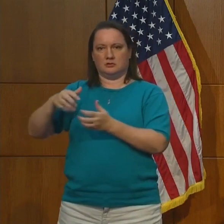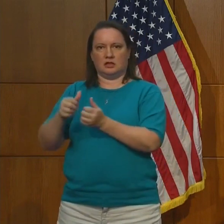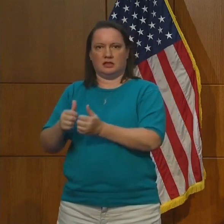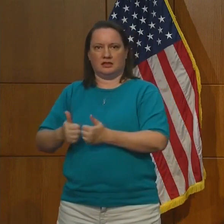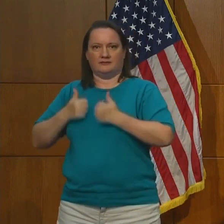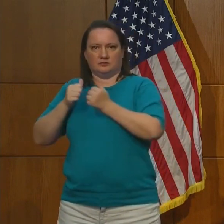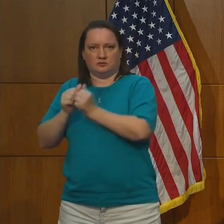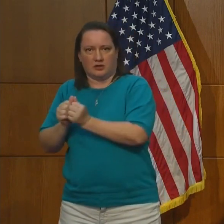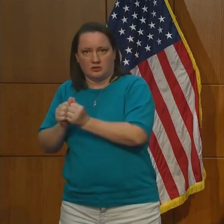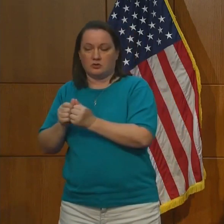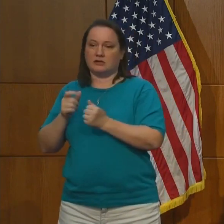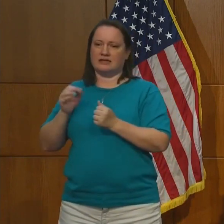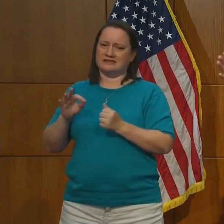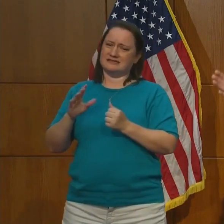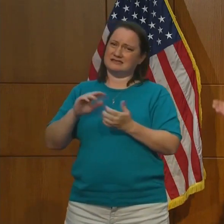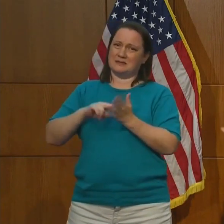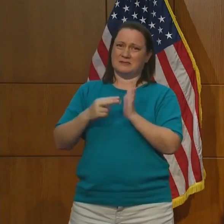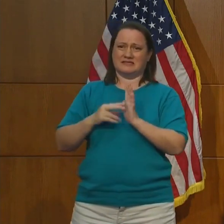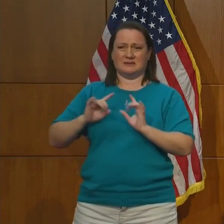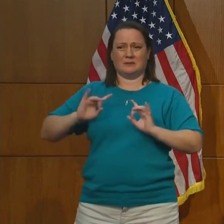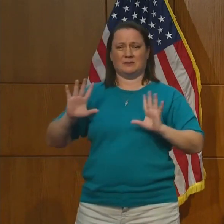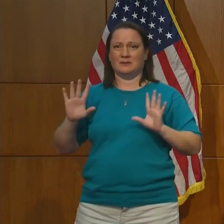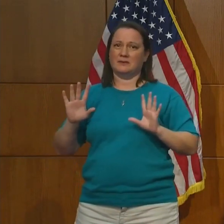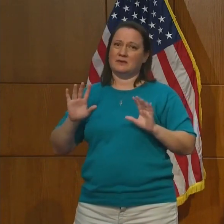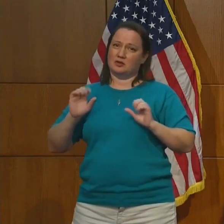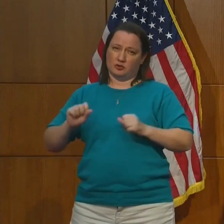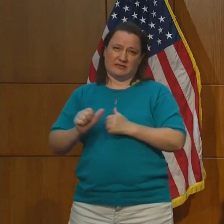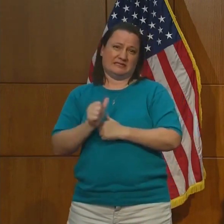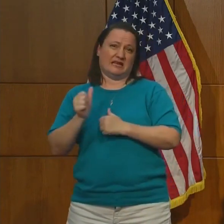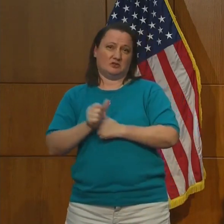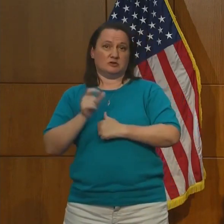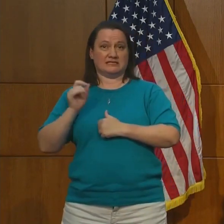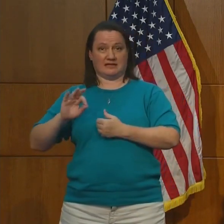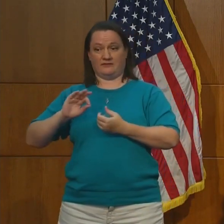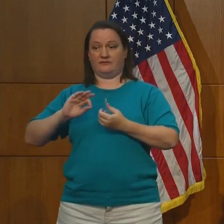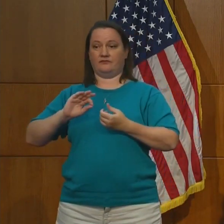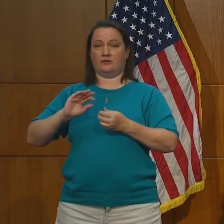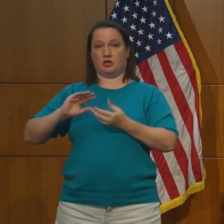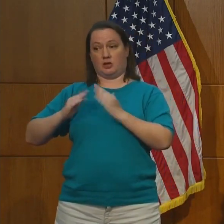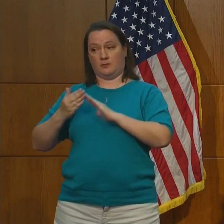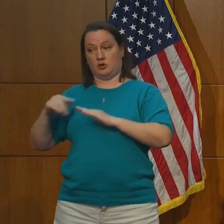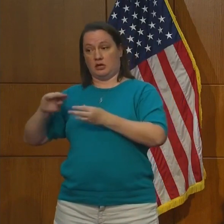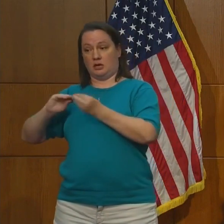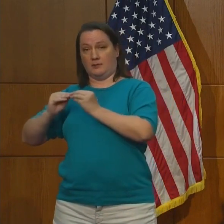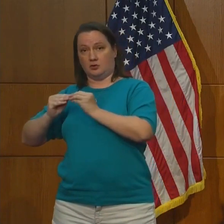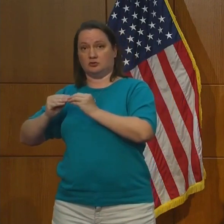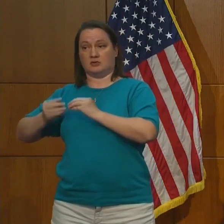THEIR PARENTS GRANDPARENTS GREAT GRANDPARENTS A LITTLE BIT